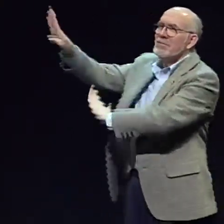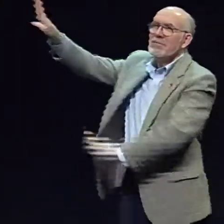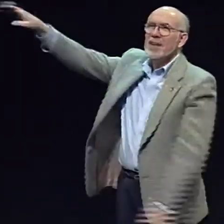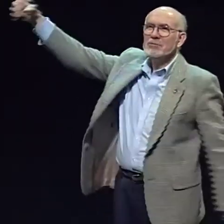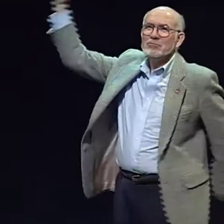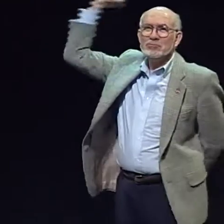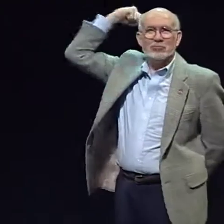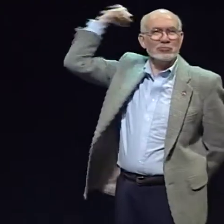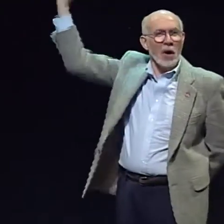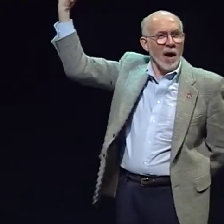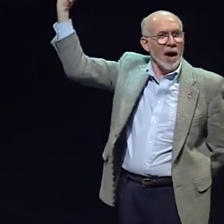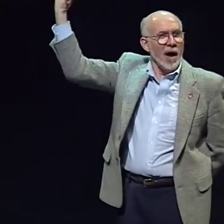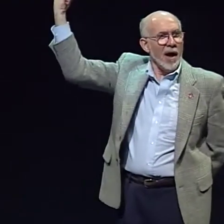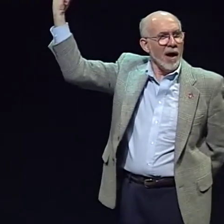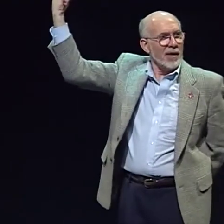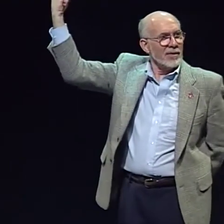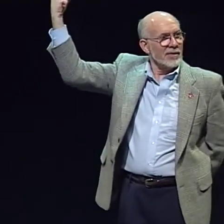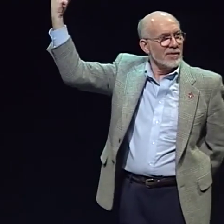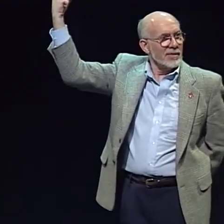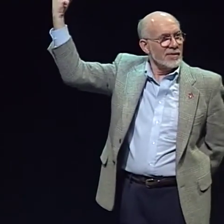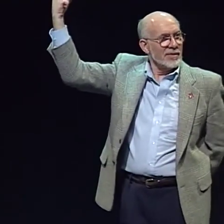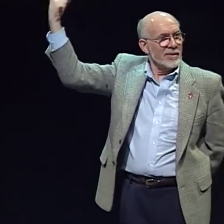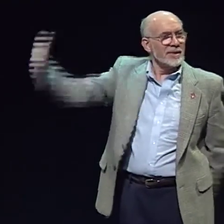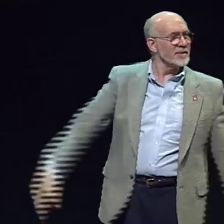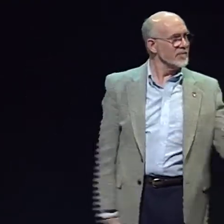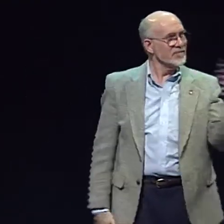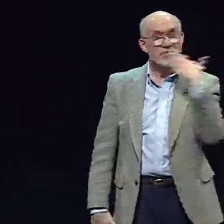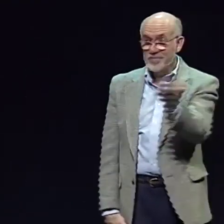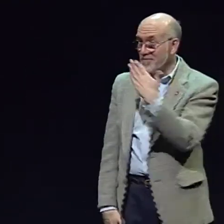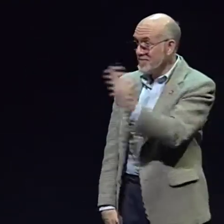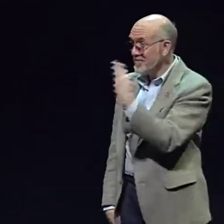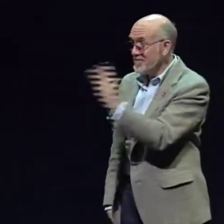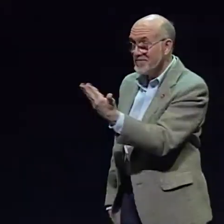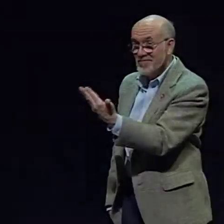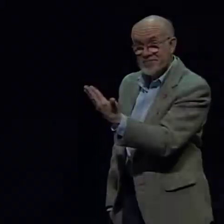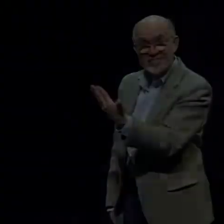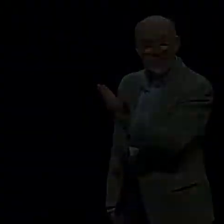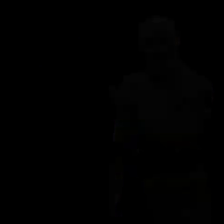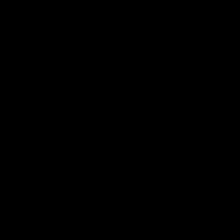AND ASL LIT WILL, AS A RESULT, REACH NEW HEIGHTS. THANK YOU. THANK YOU, EVERYONE.